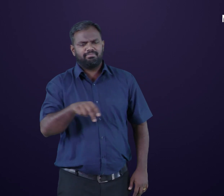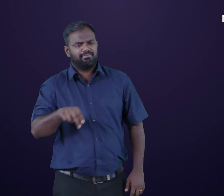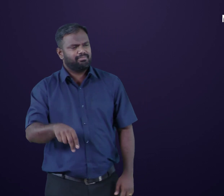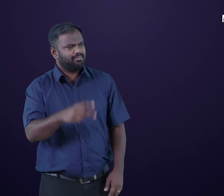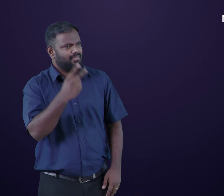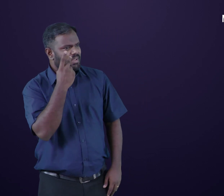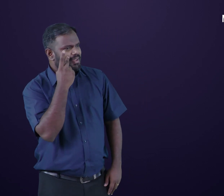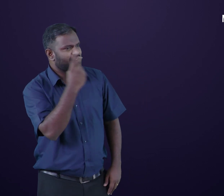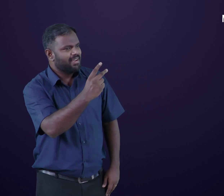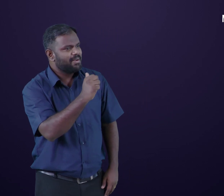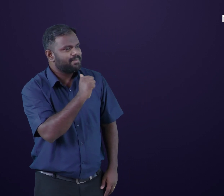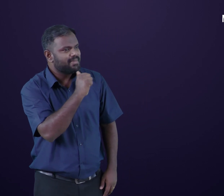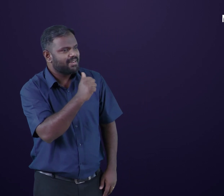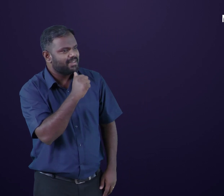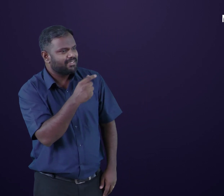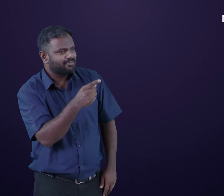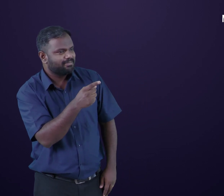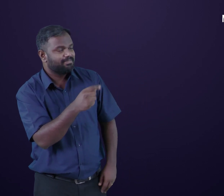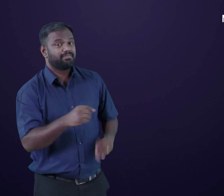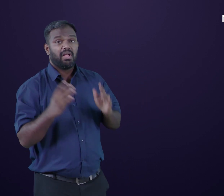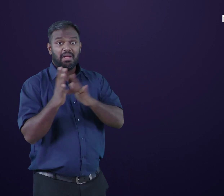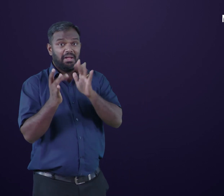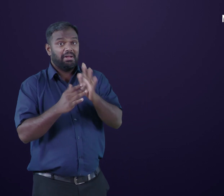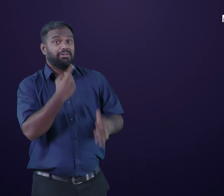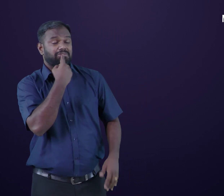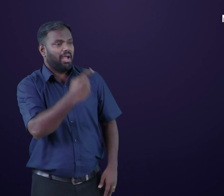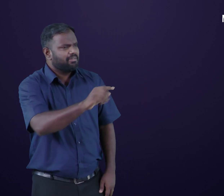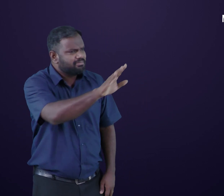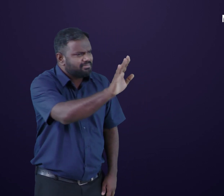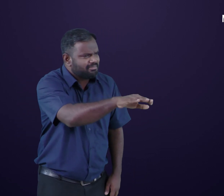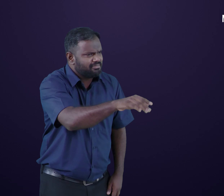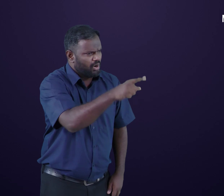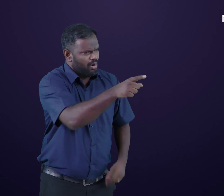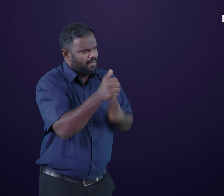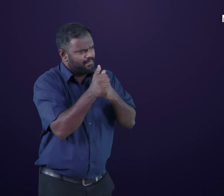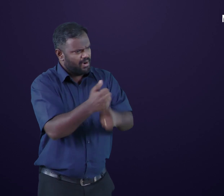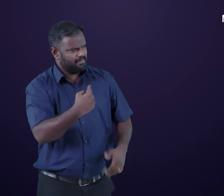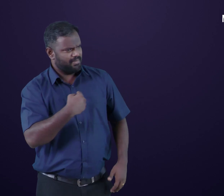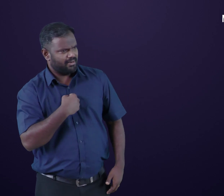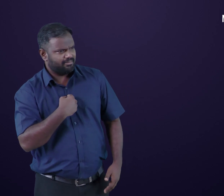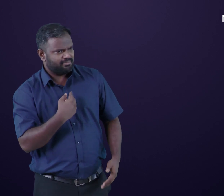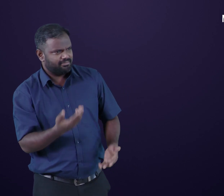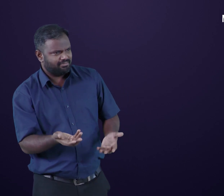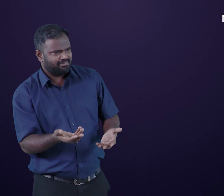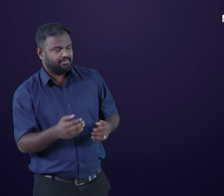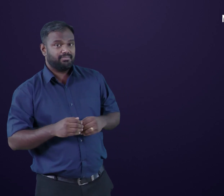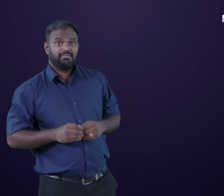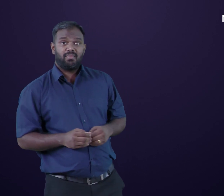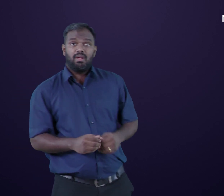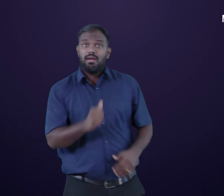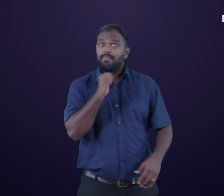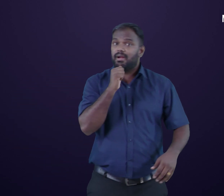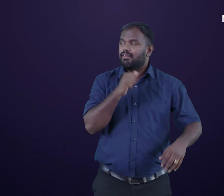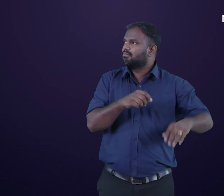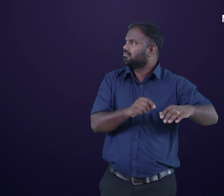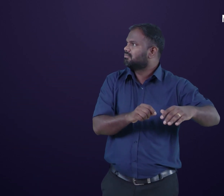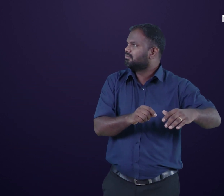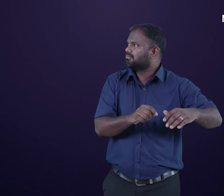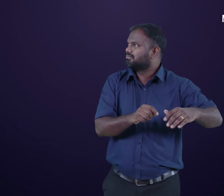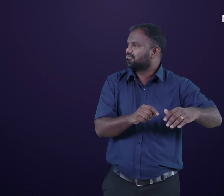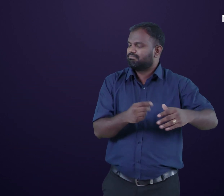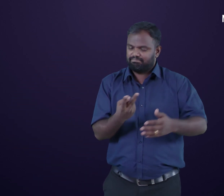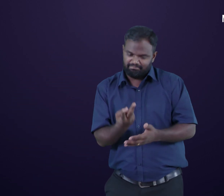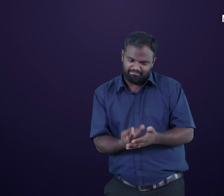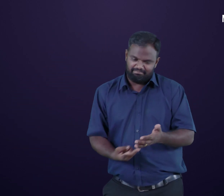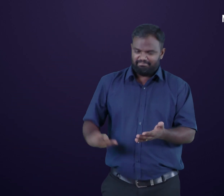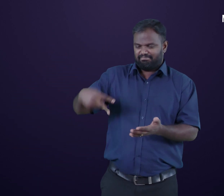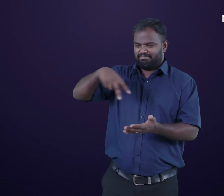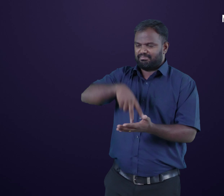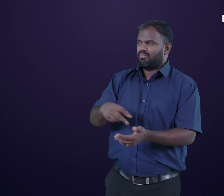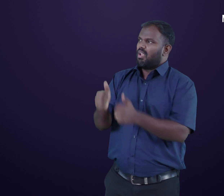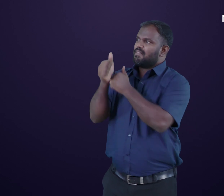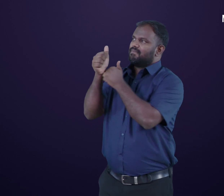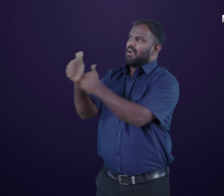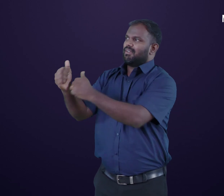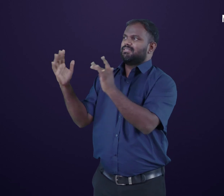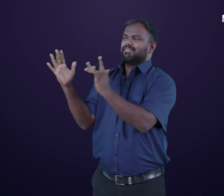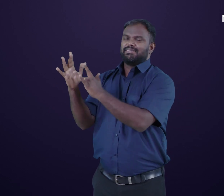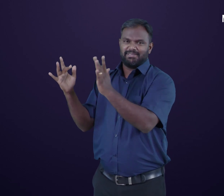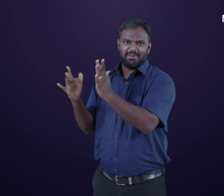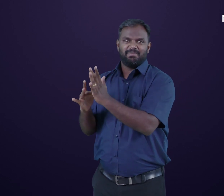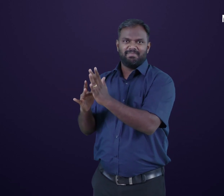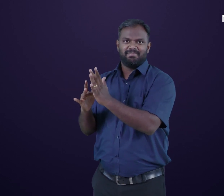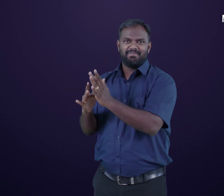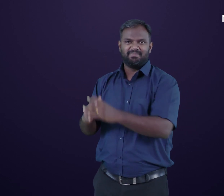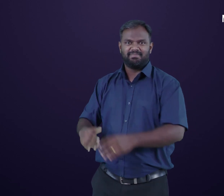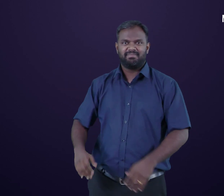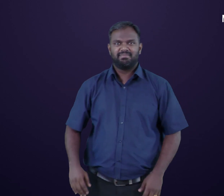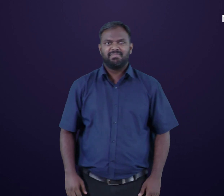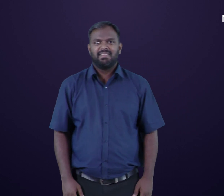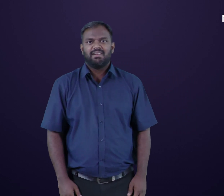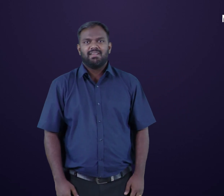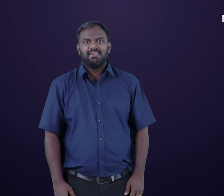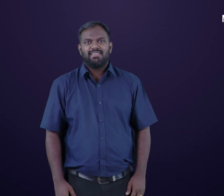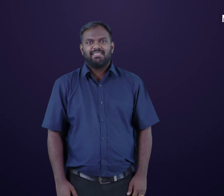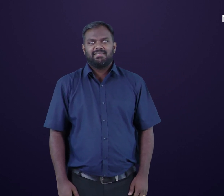Jesus said to him, “Follow me.” Levi stood up and followed him.